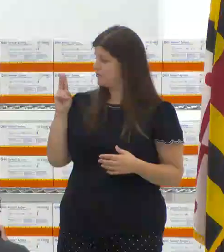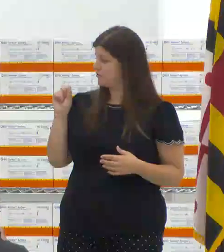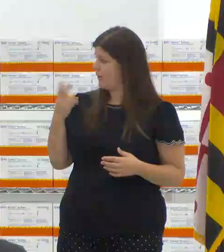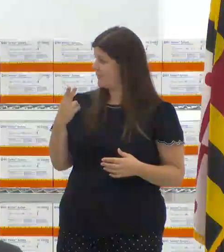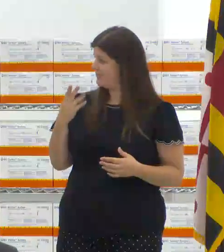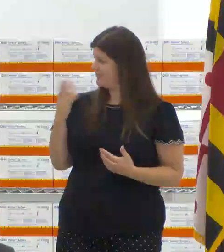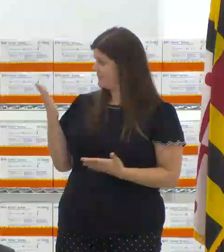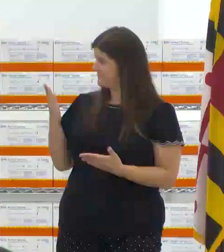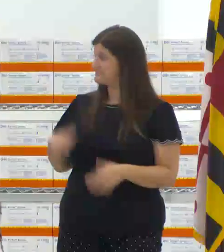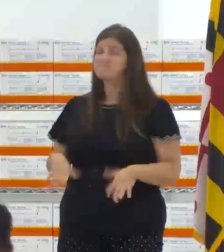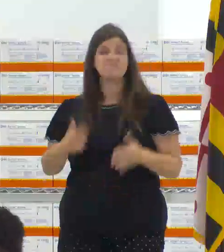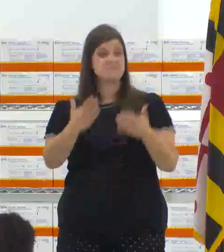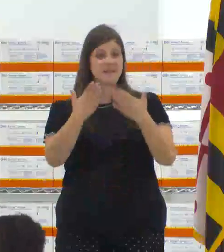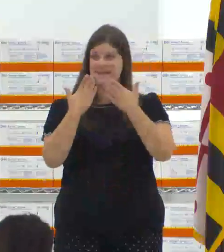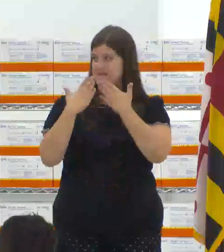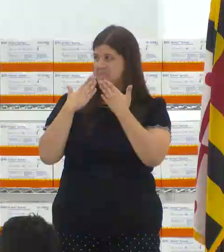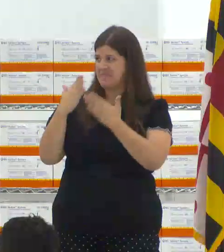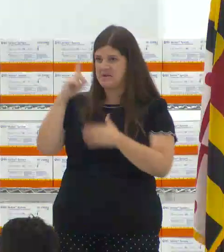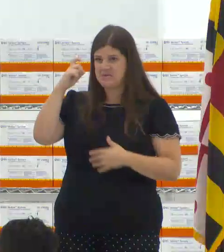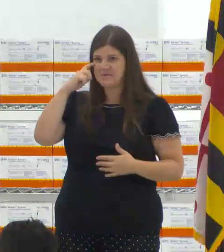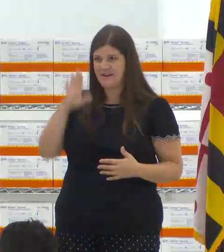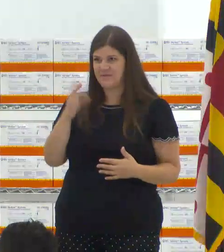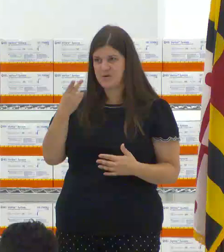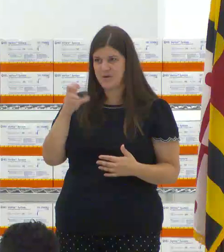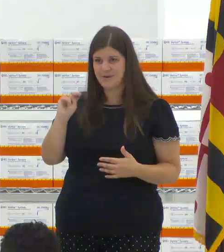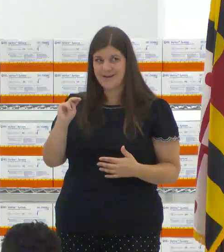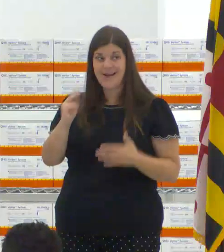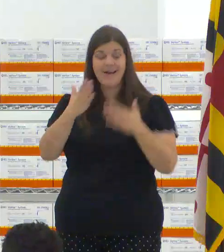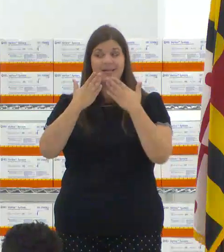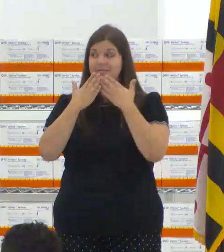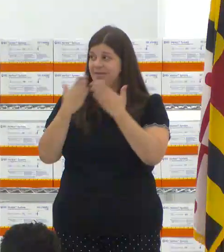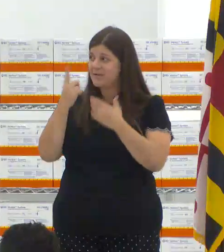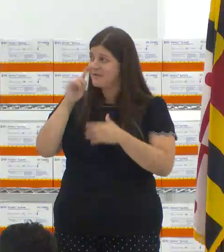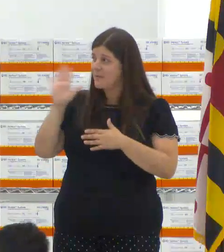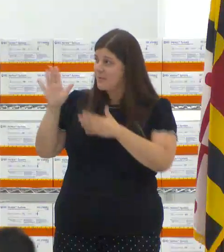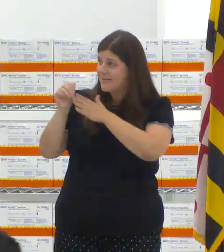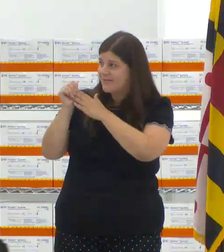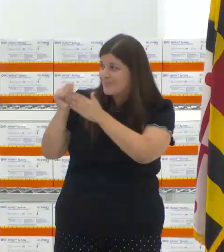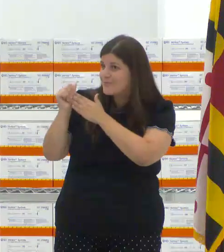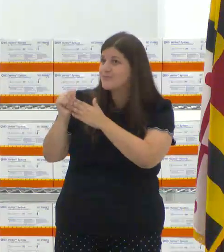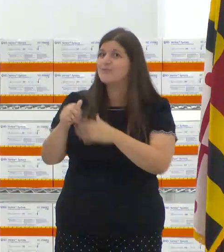and our nation back on track and on the road to recovery . So with that, I'll say thank you and I'm going